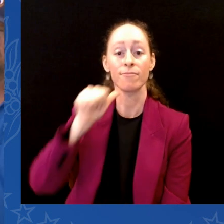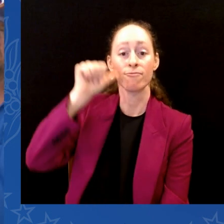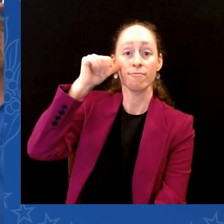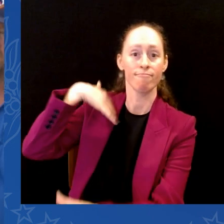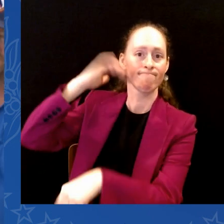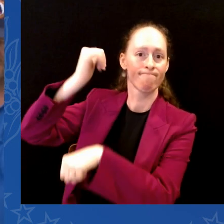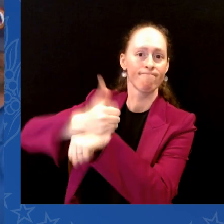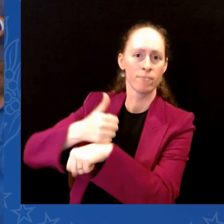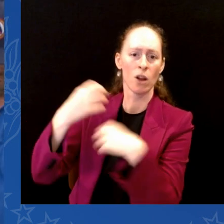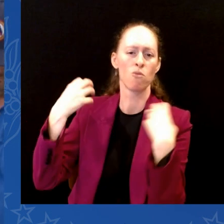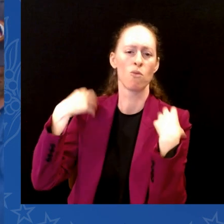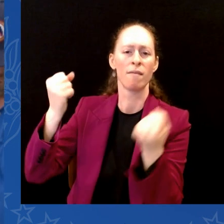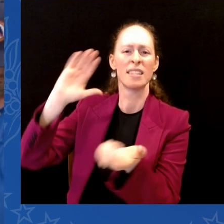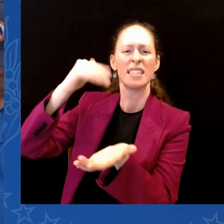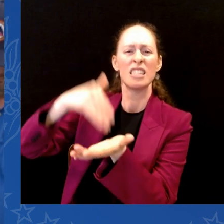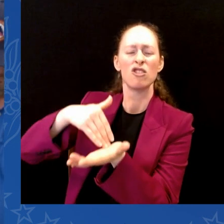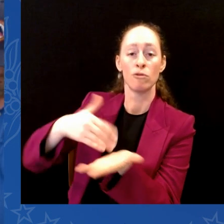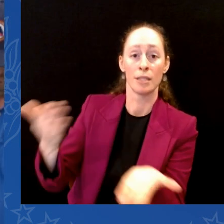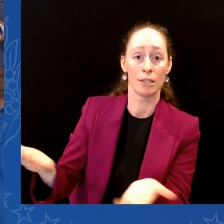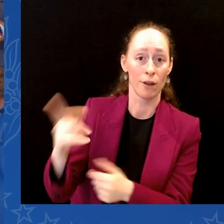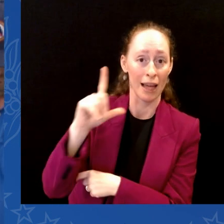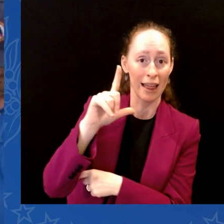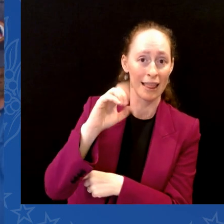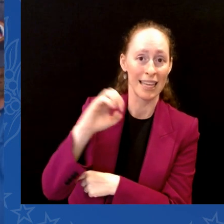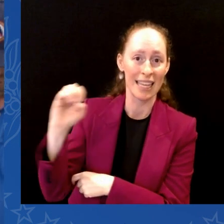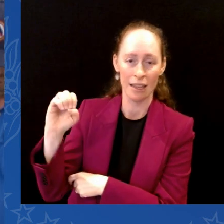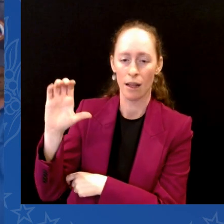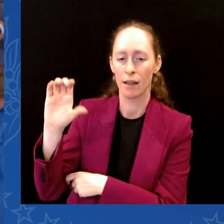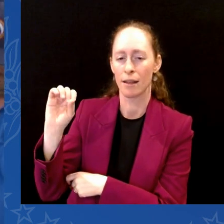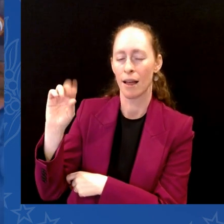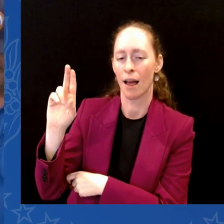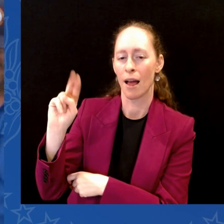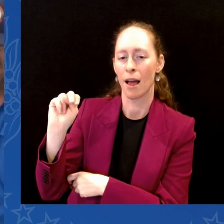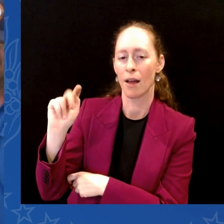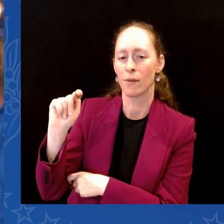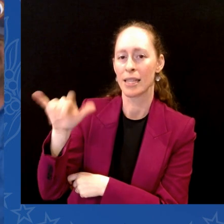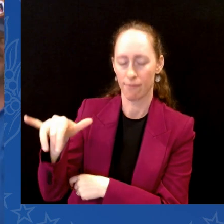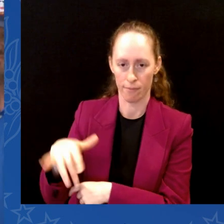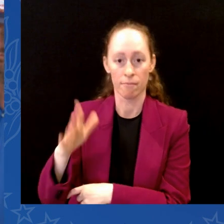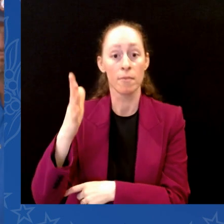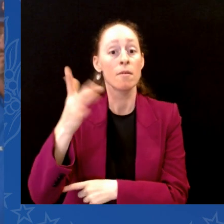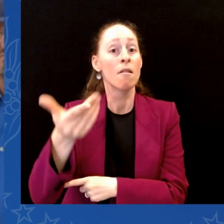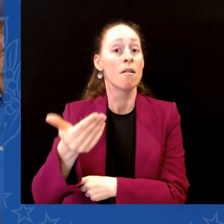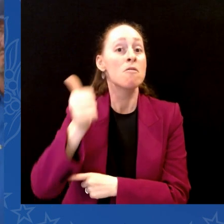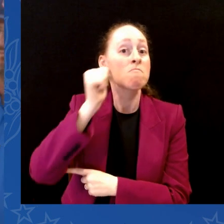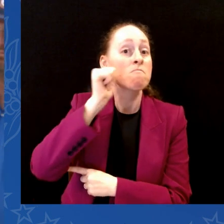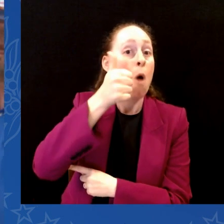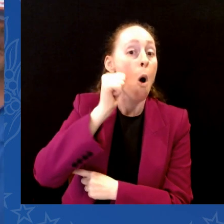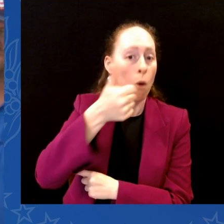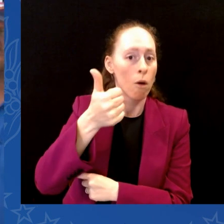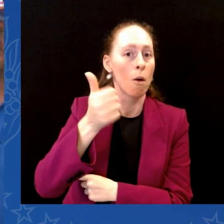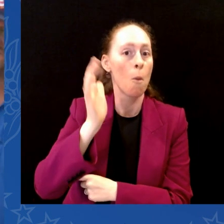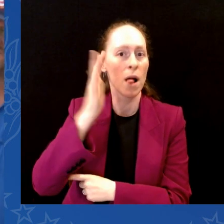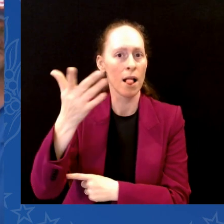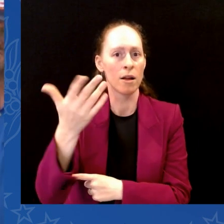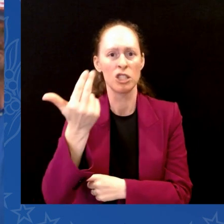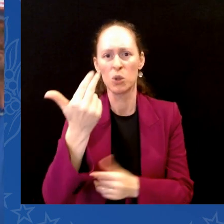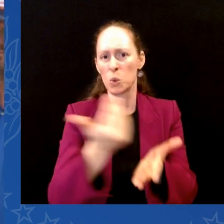by tomorrow and -- with more to come. And the state is co-la- -- co-locating insurance villages at the same centers